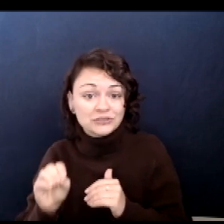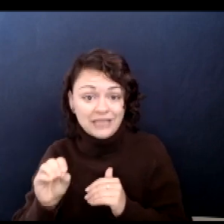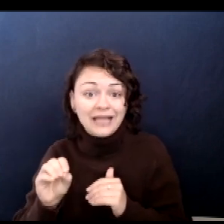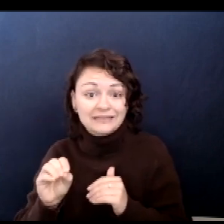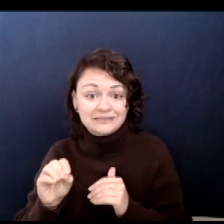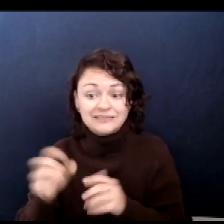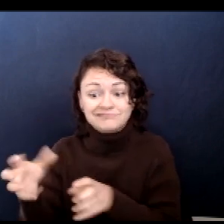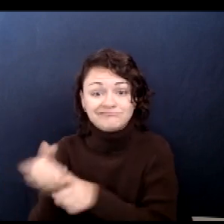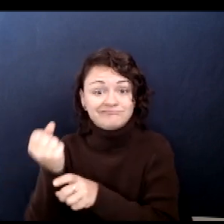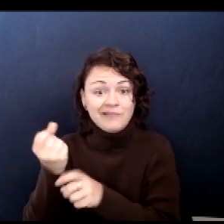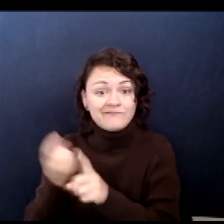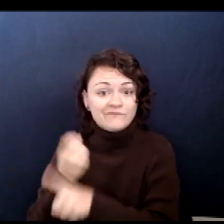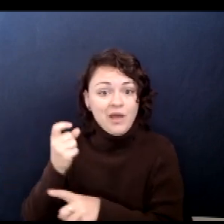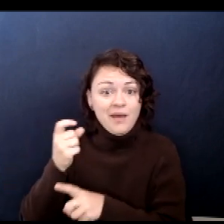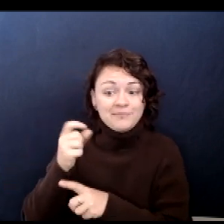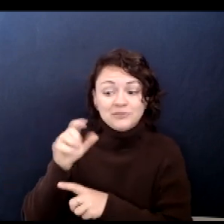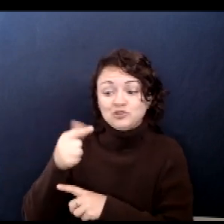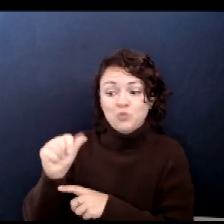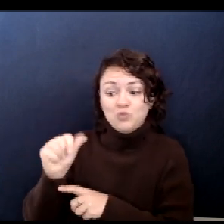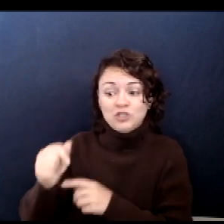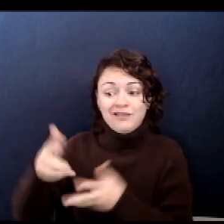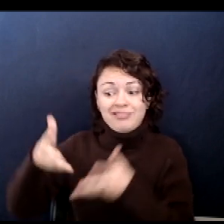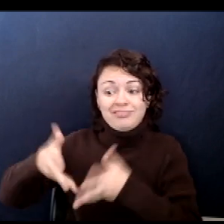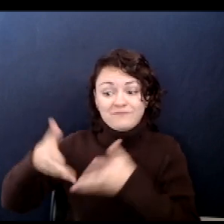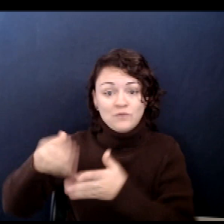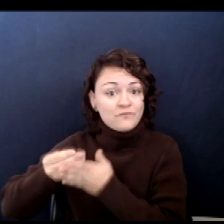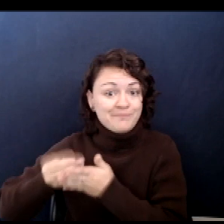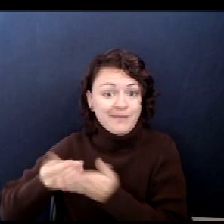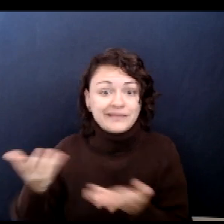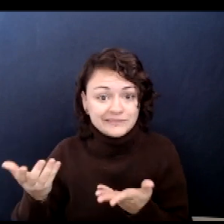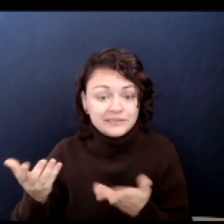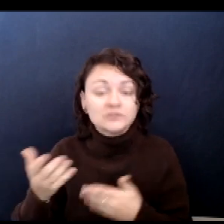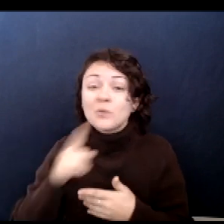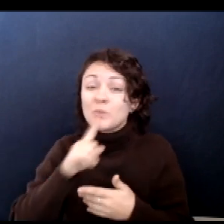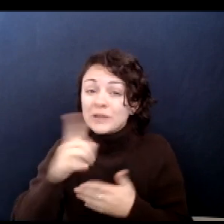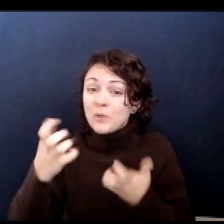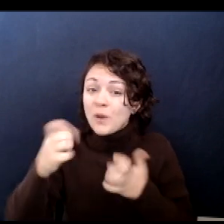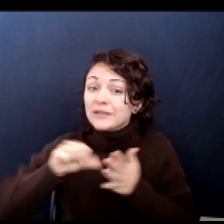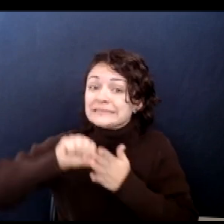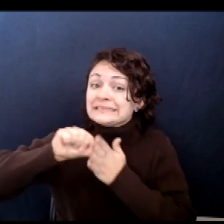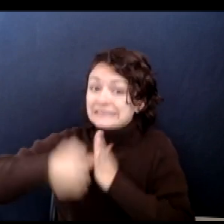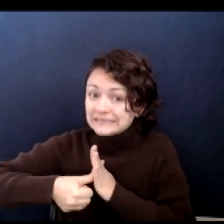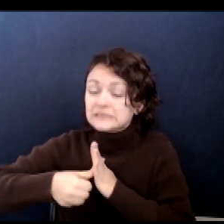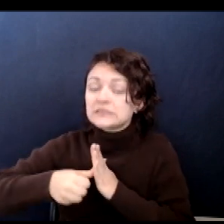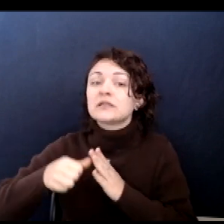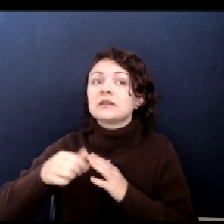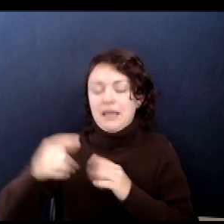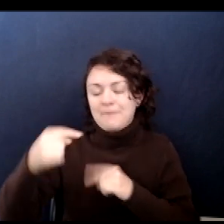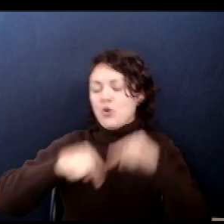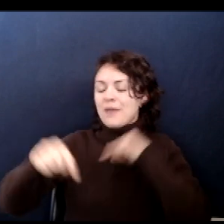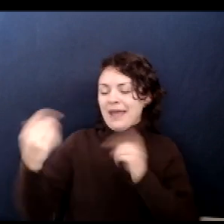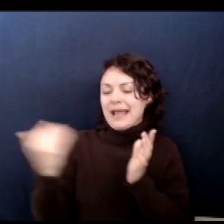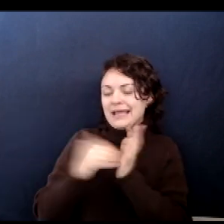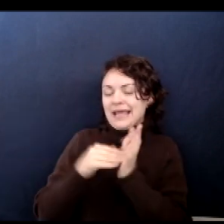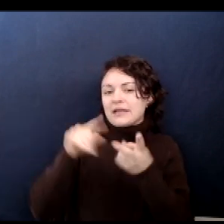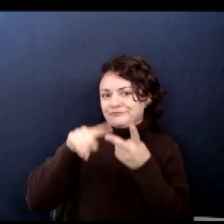We really wanted to highlight that I'm going back to the pay of direct service providers.